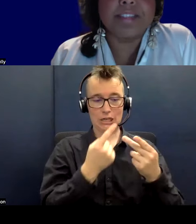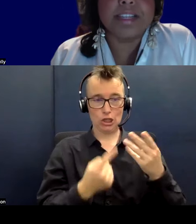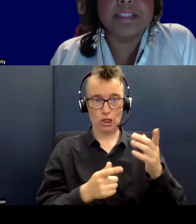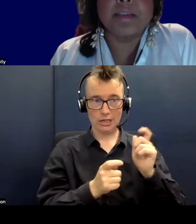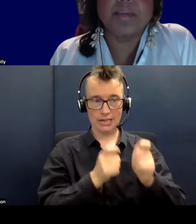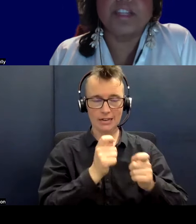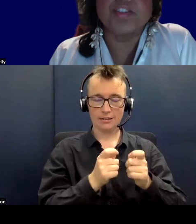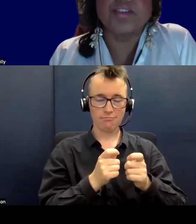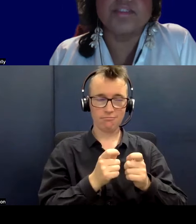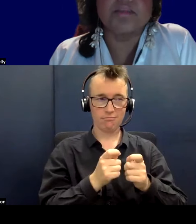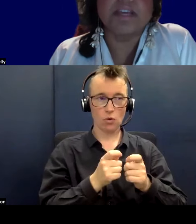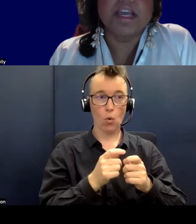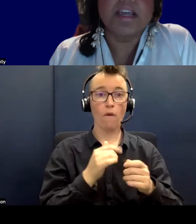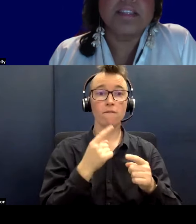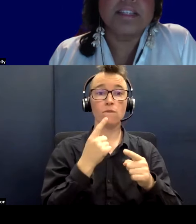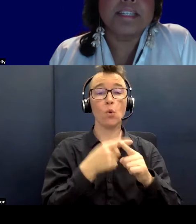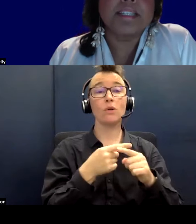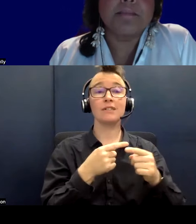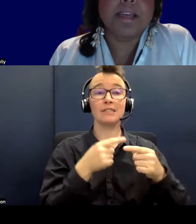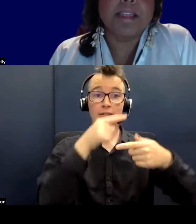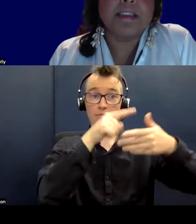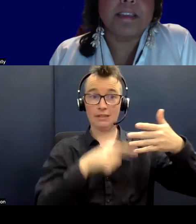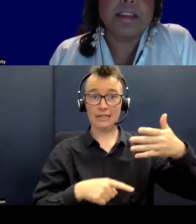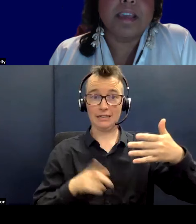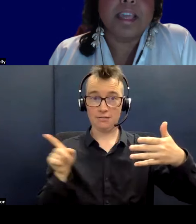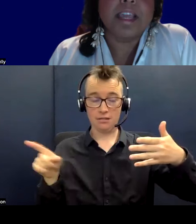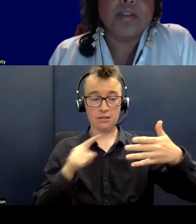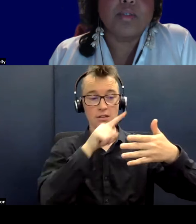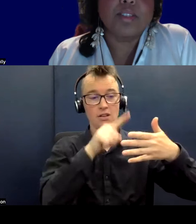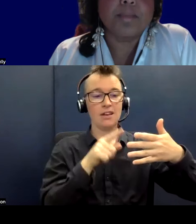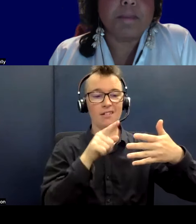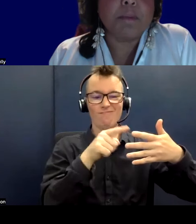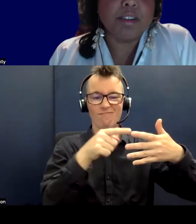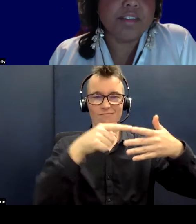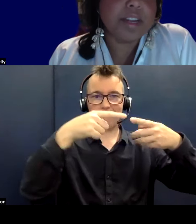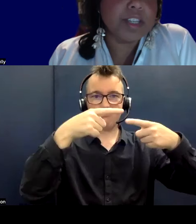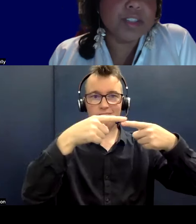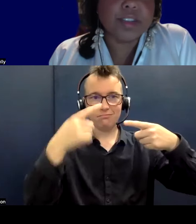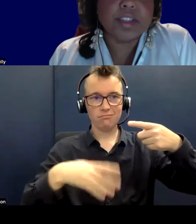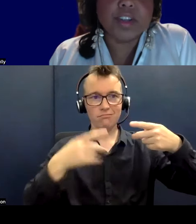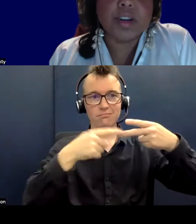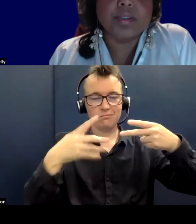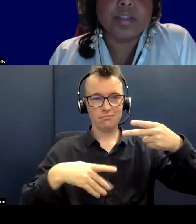tests that we can choose from. So the testing method can also be modified to suit the child.